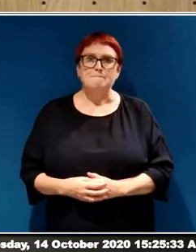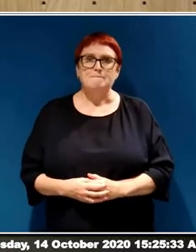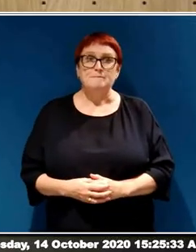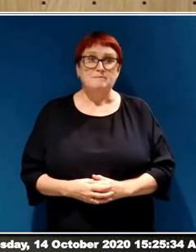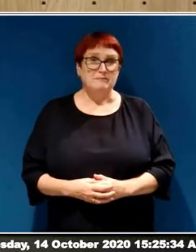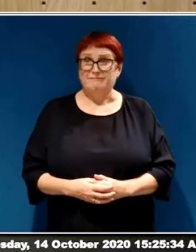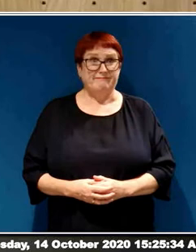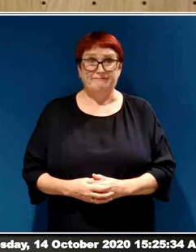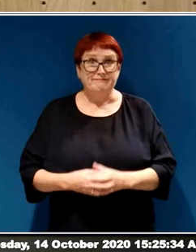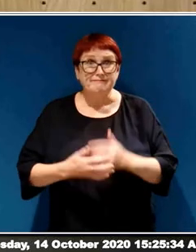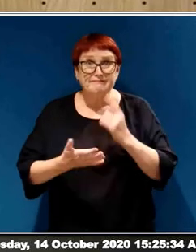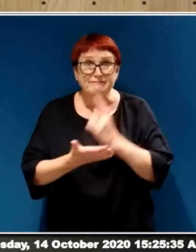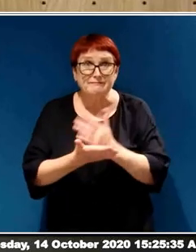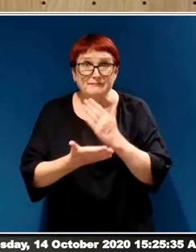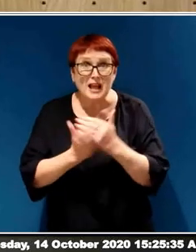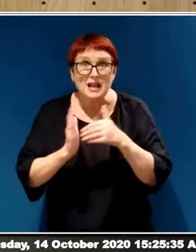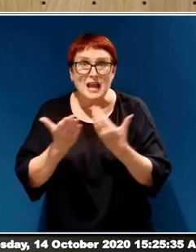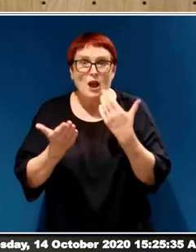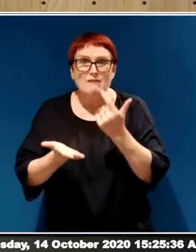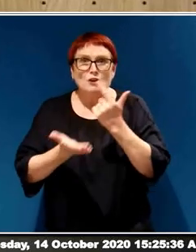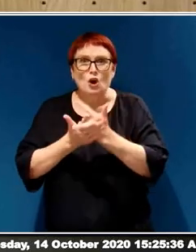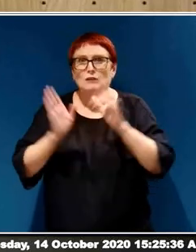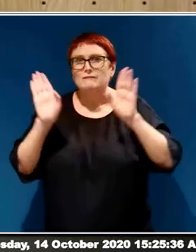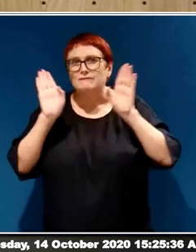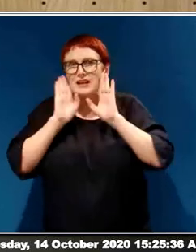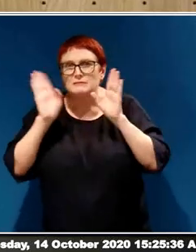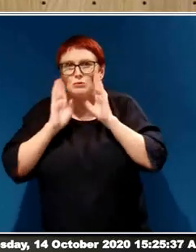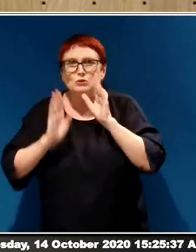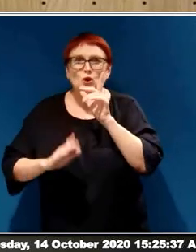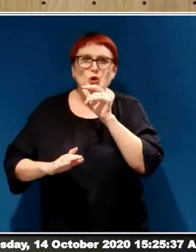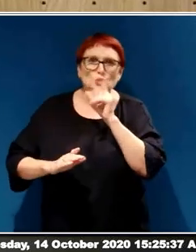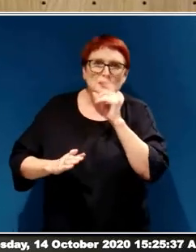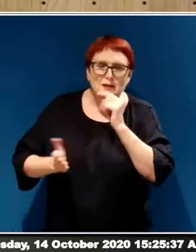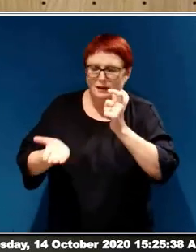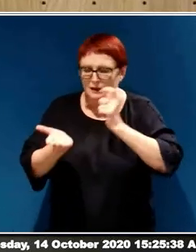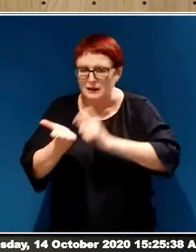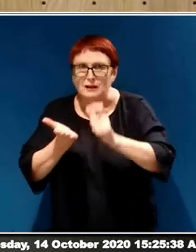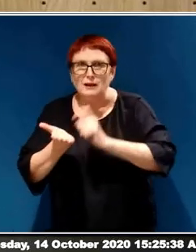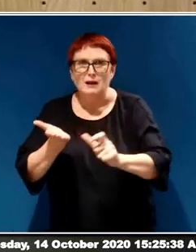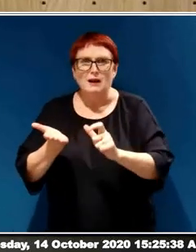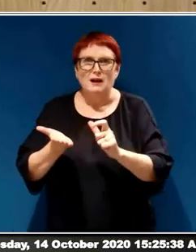for teachers to share resources, and so in the students that I work with in